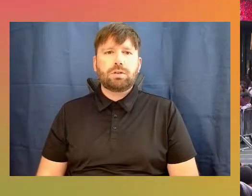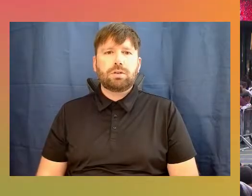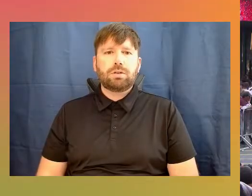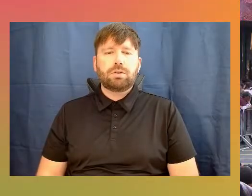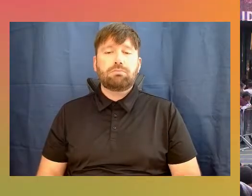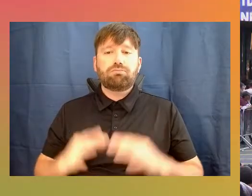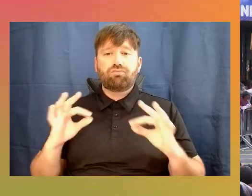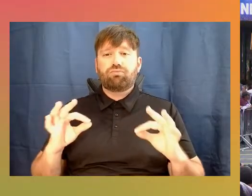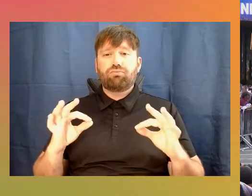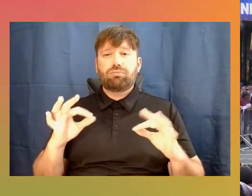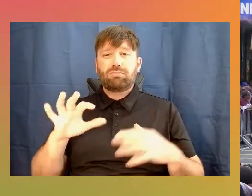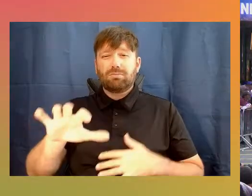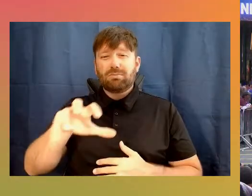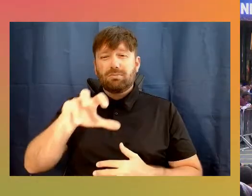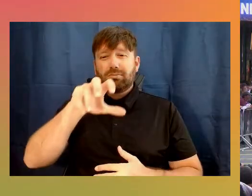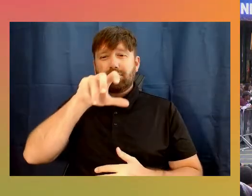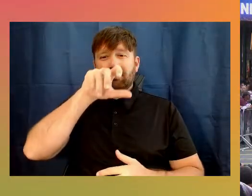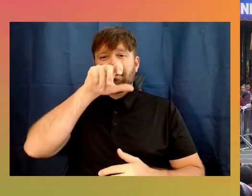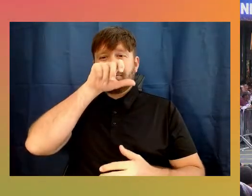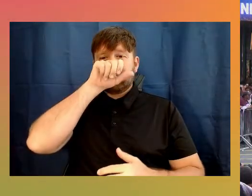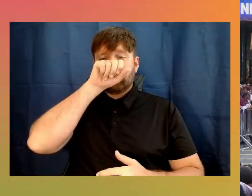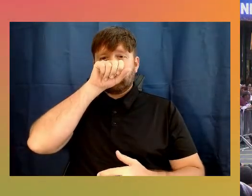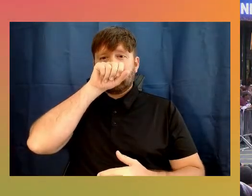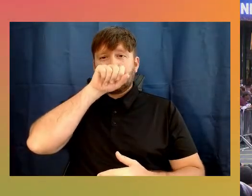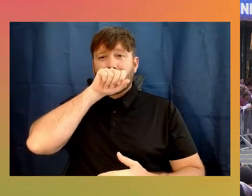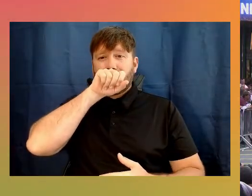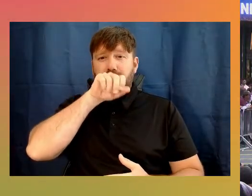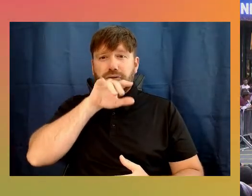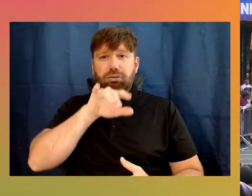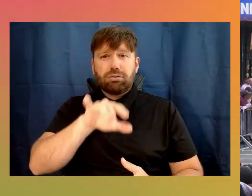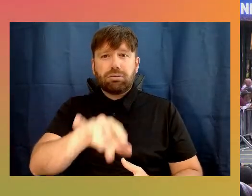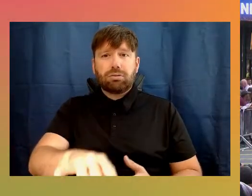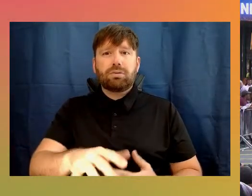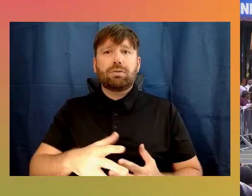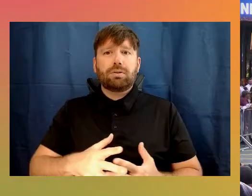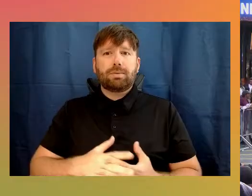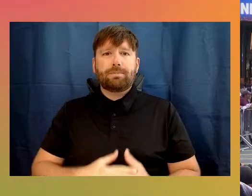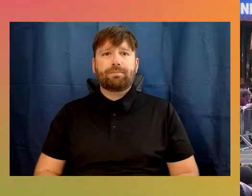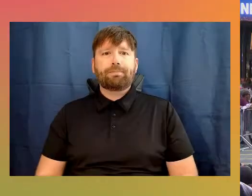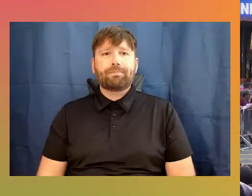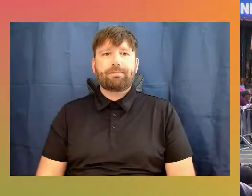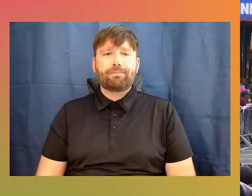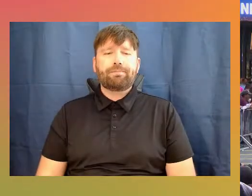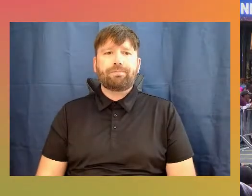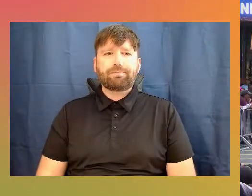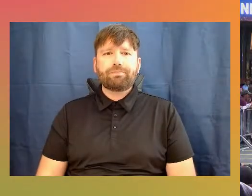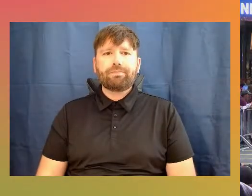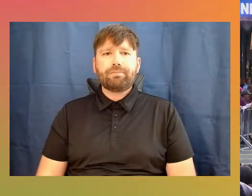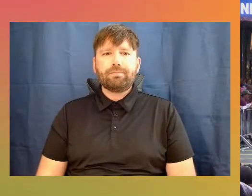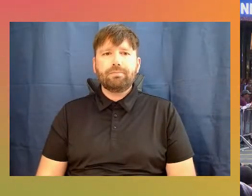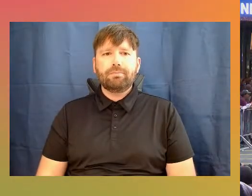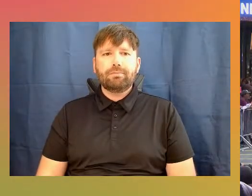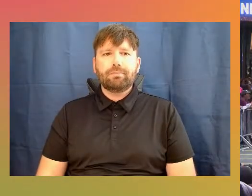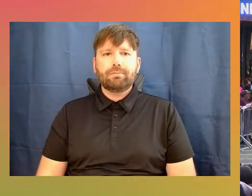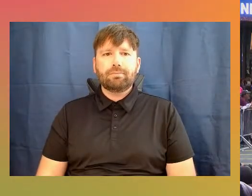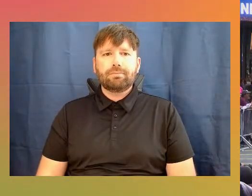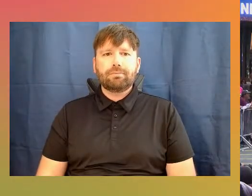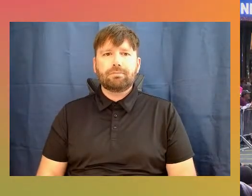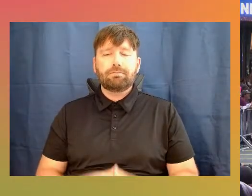BIG BREATH IN THROUGH THE NOSE. AUDIBLE EXHALE OUT. GOOD. BIG BREATH IN. FULL EXHALE OUT.